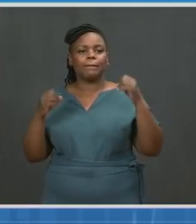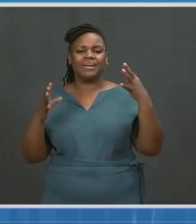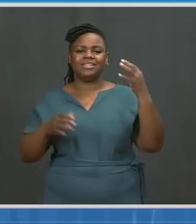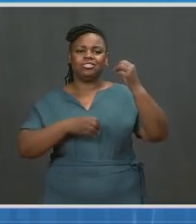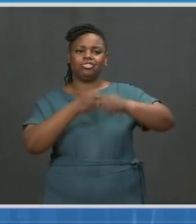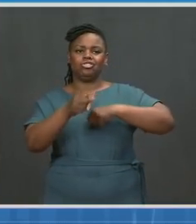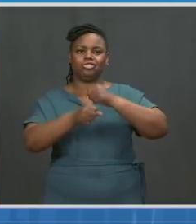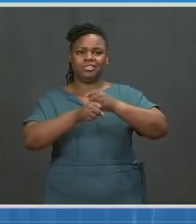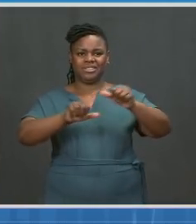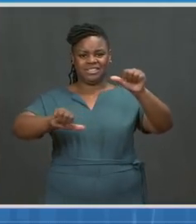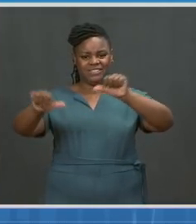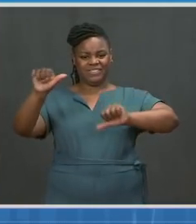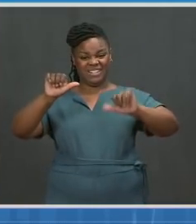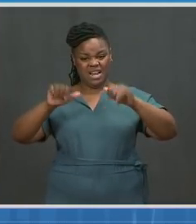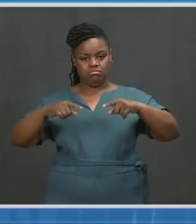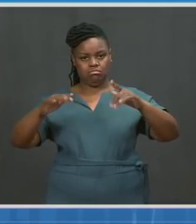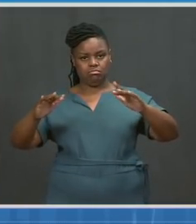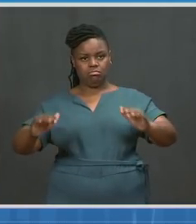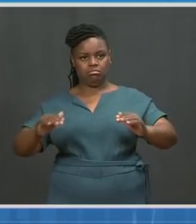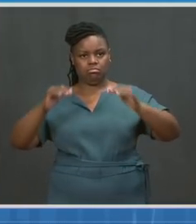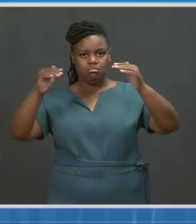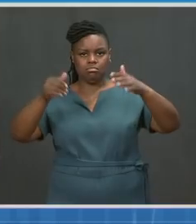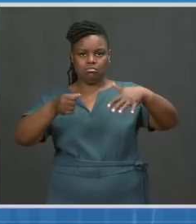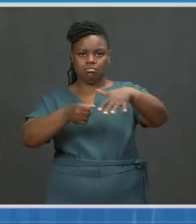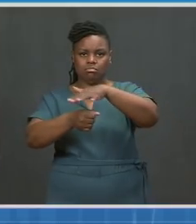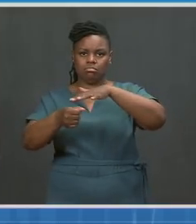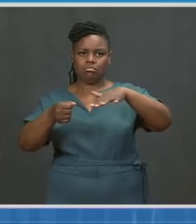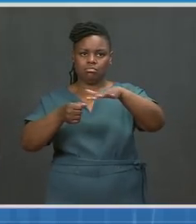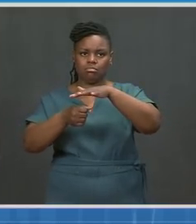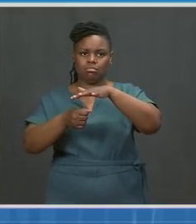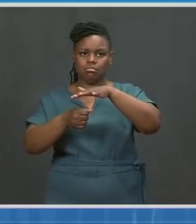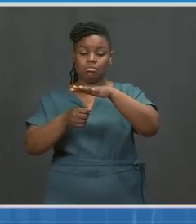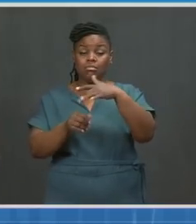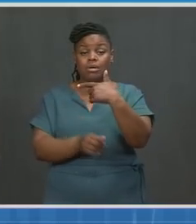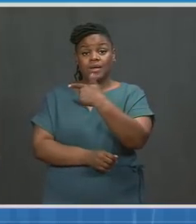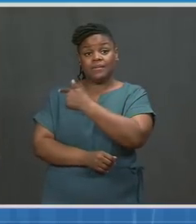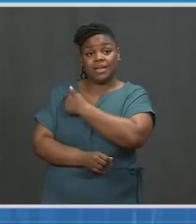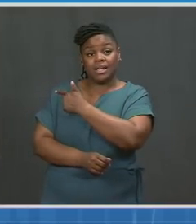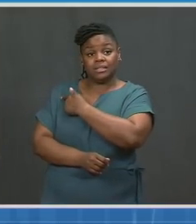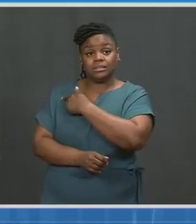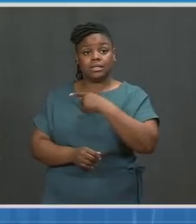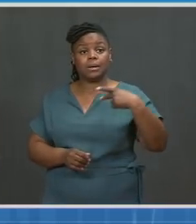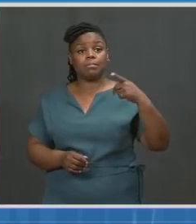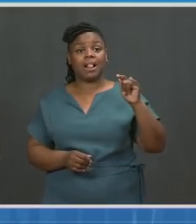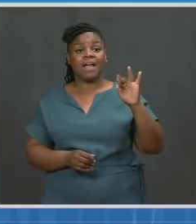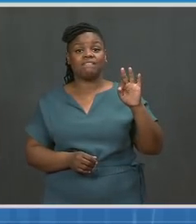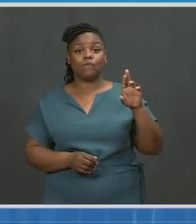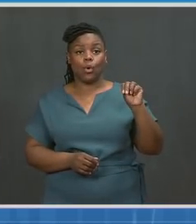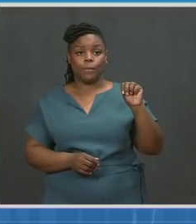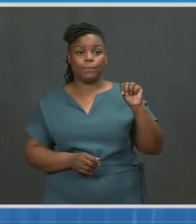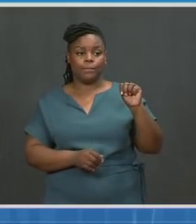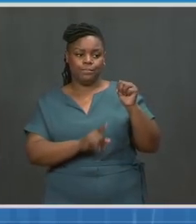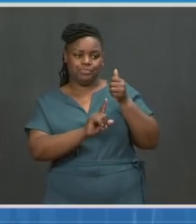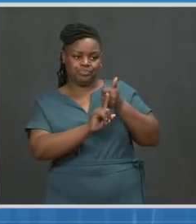One, vaccine platform technology, which led for the years of work to perfect the mRNA